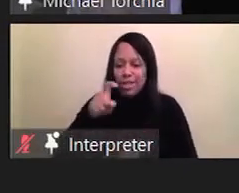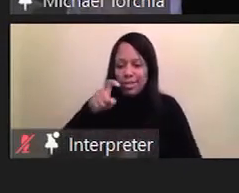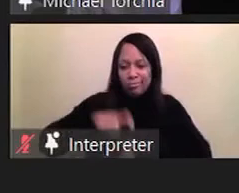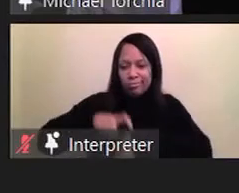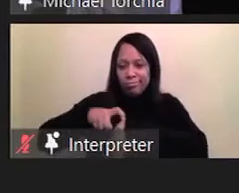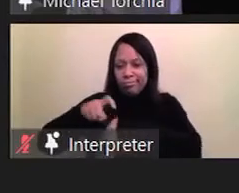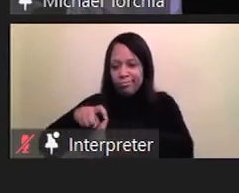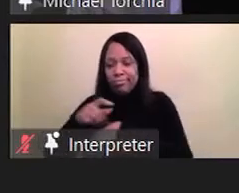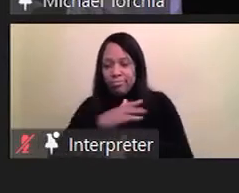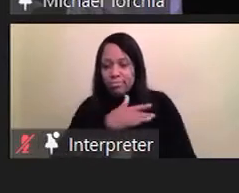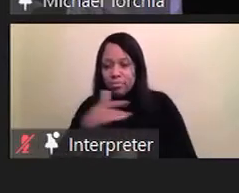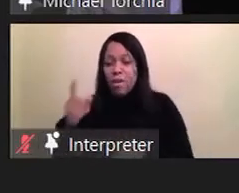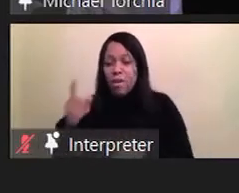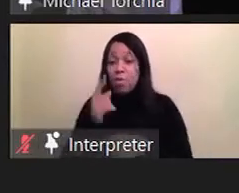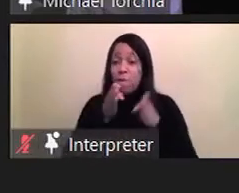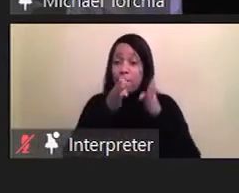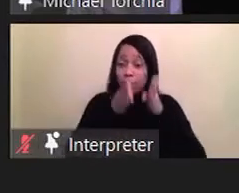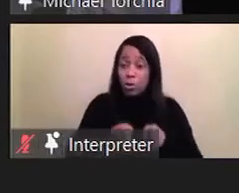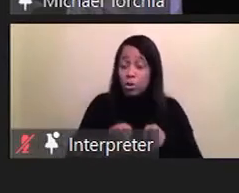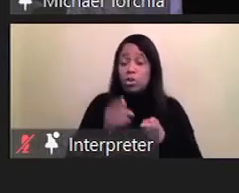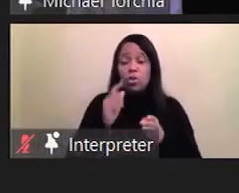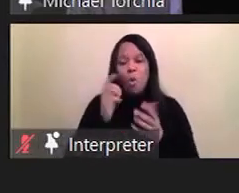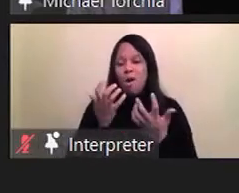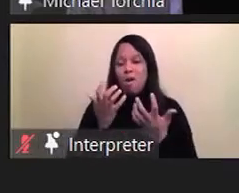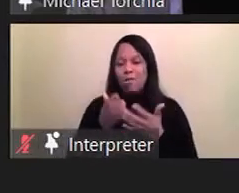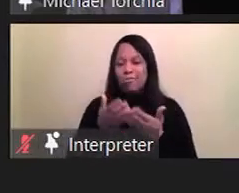or for a group of really any size or any setting.